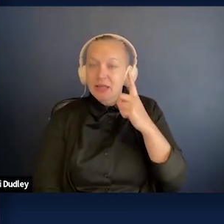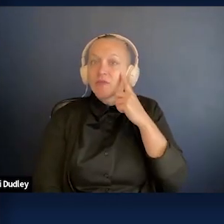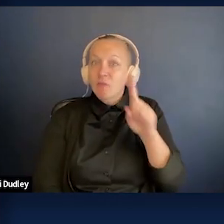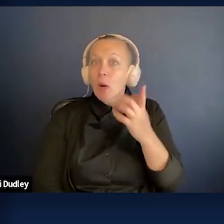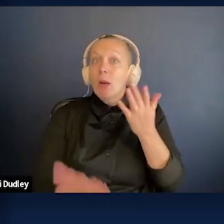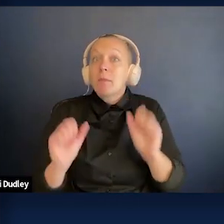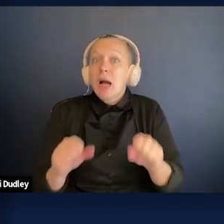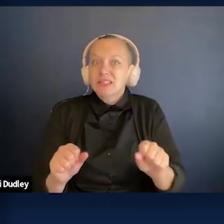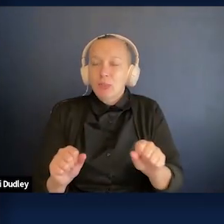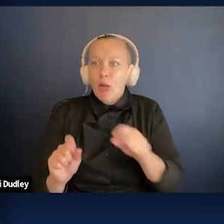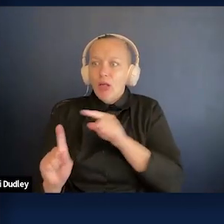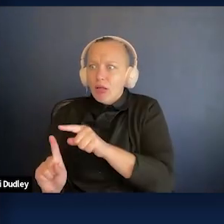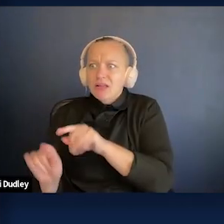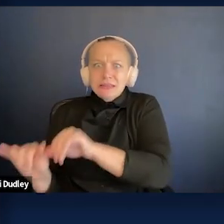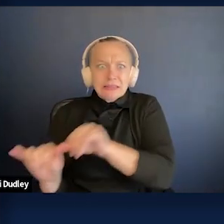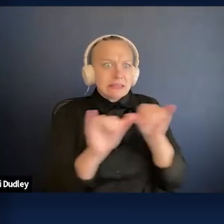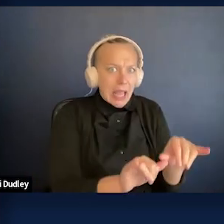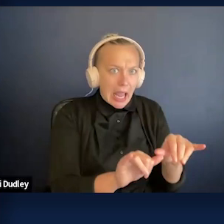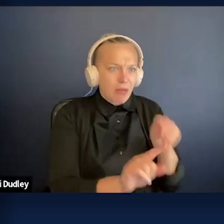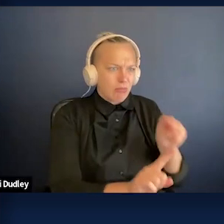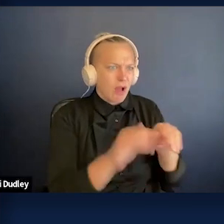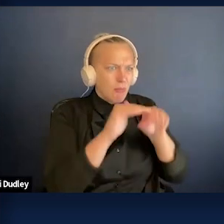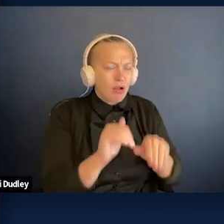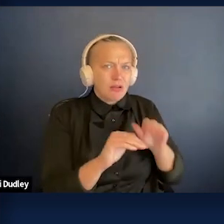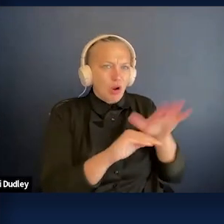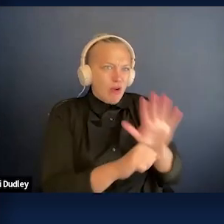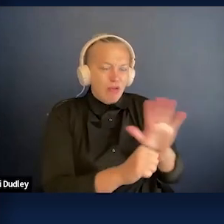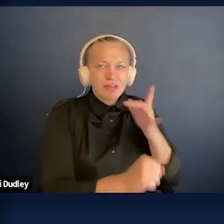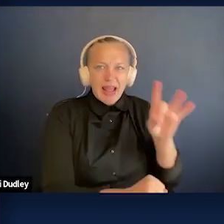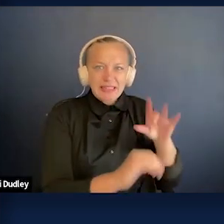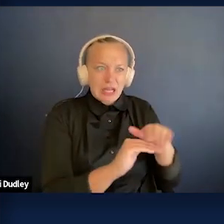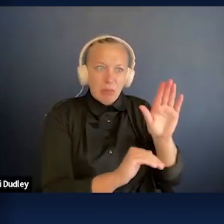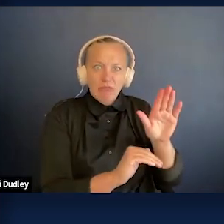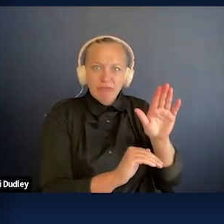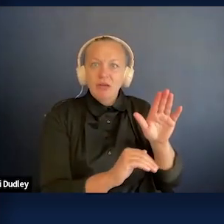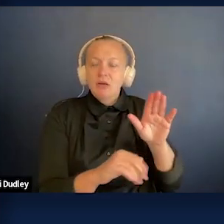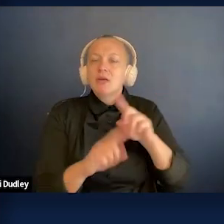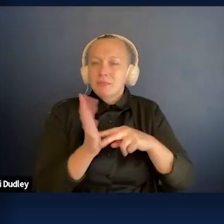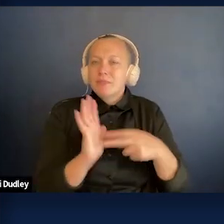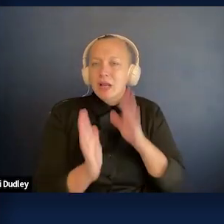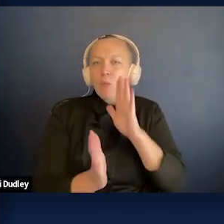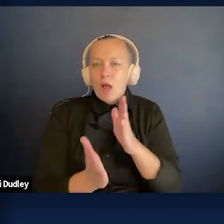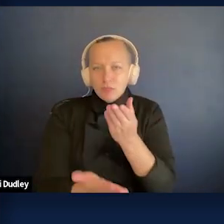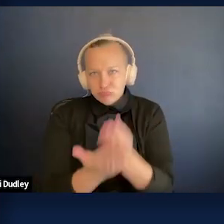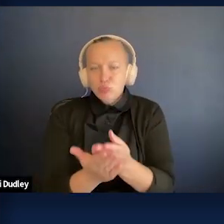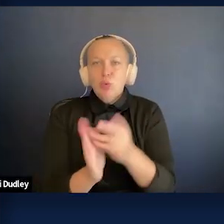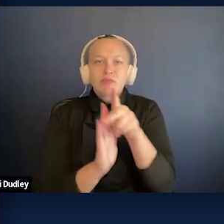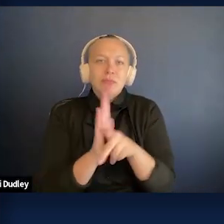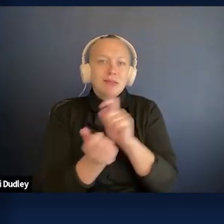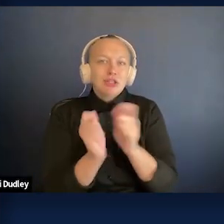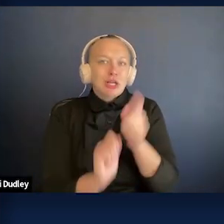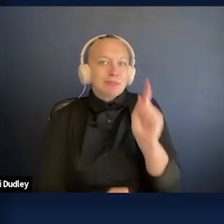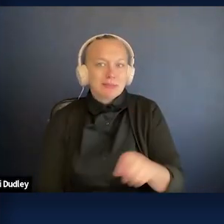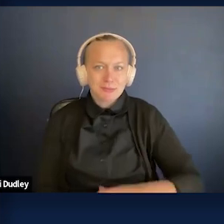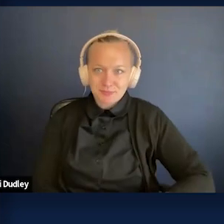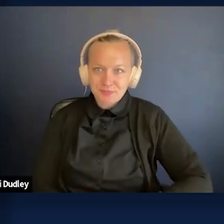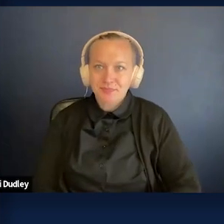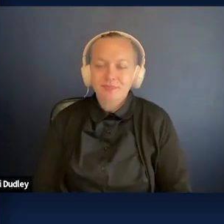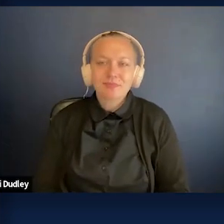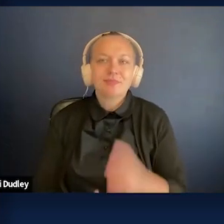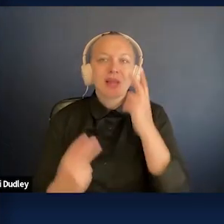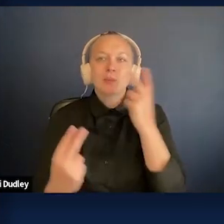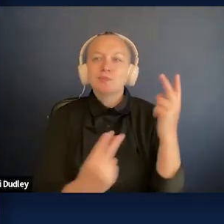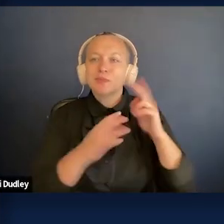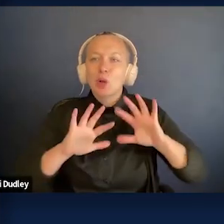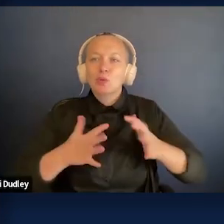So this retrospective cohort study, Access Administrative Claims Data from 2008 to… through 2019 from a random 20% Medicare fee-for-service database.